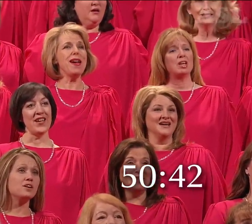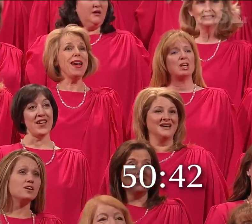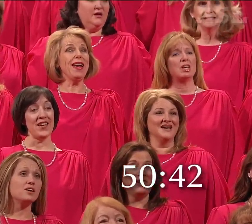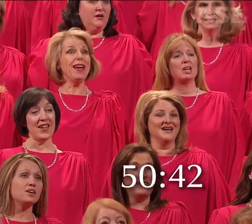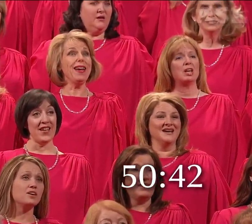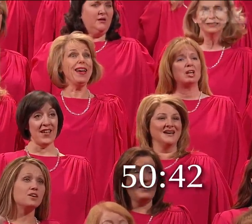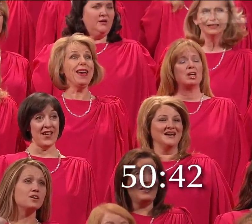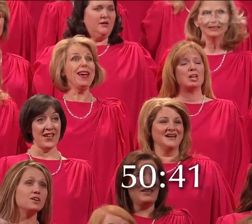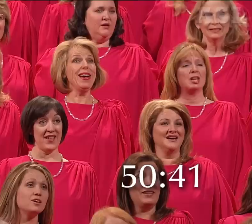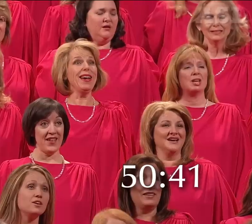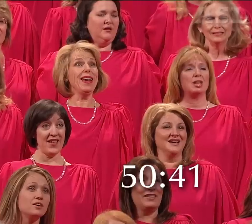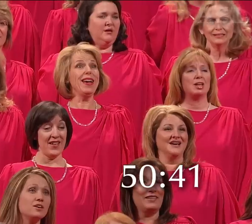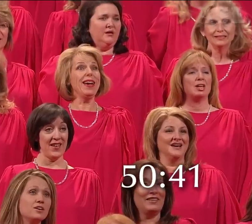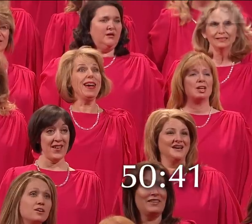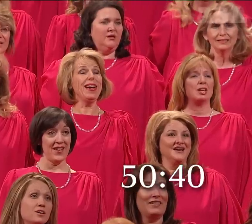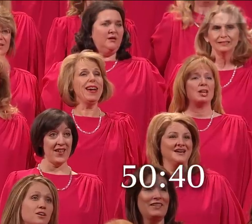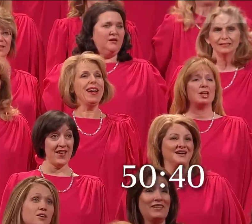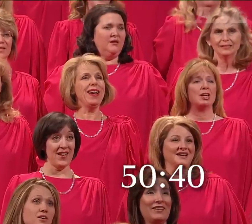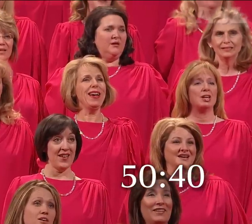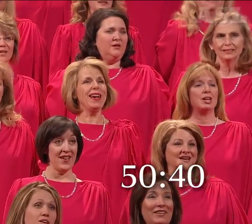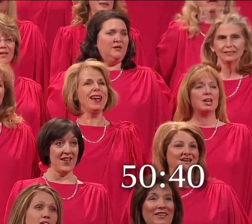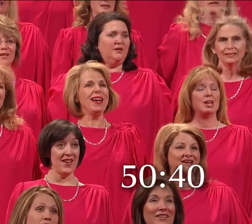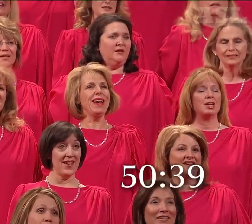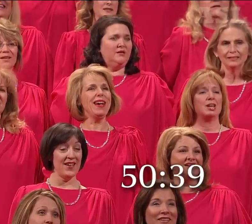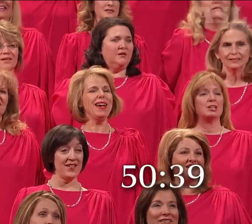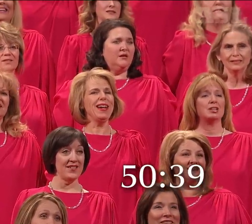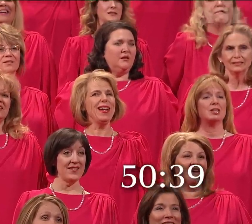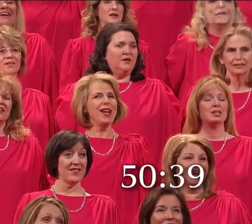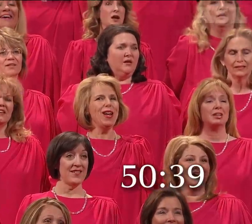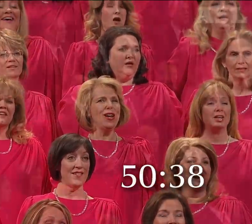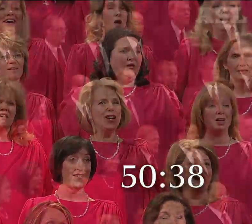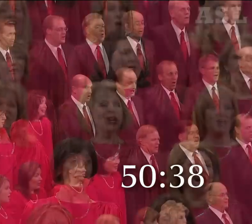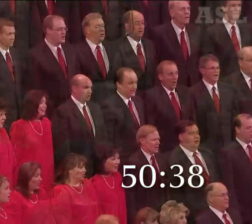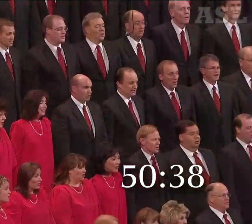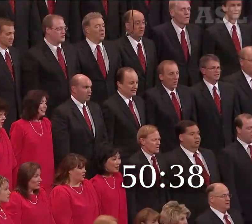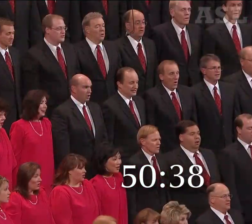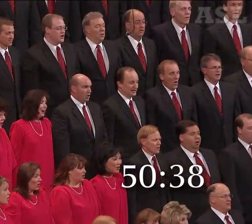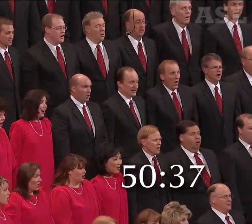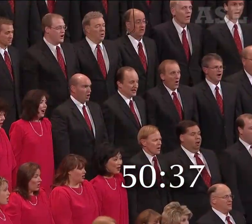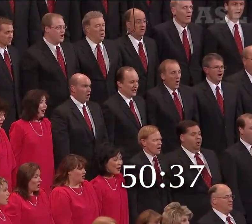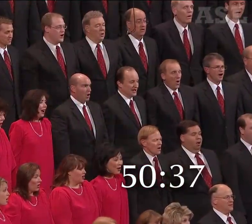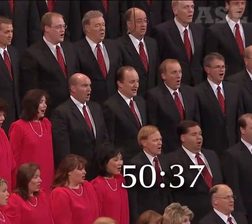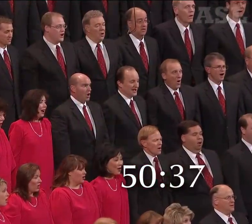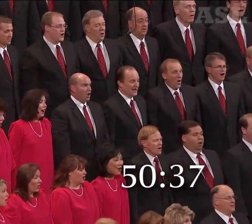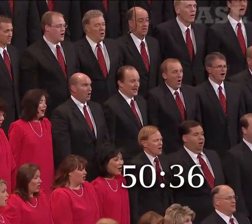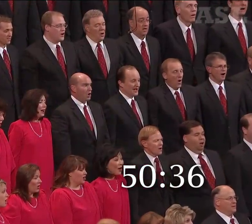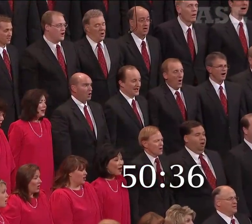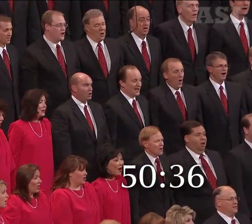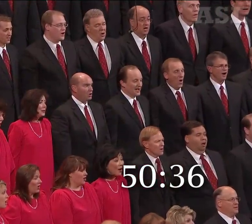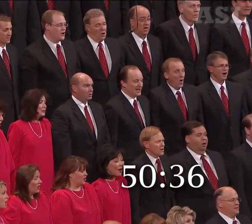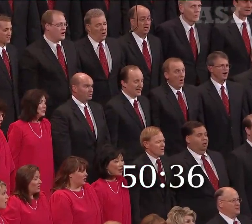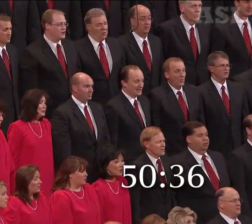OF THE CHURCH OF JESUS CHRIST OF LATTER-DAY SAINTS.